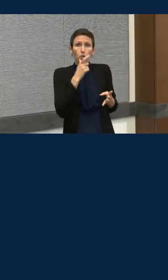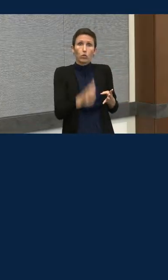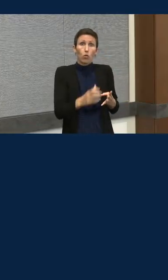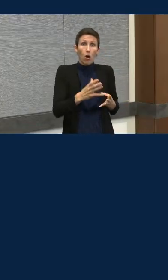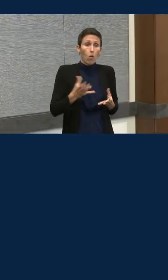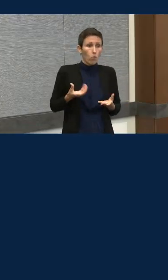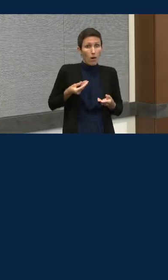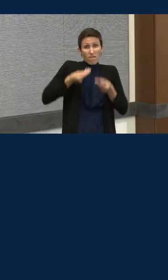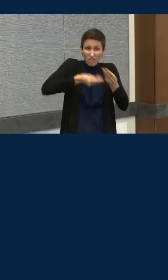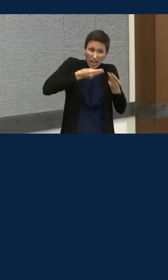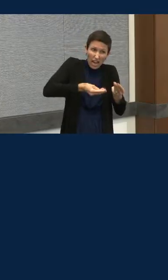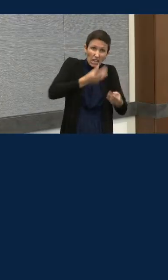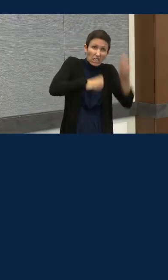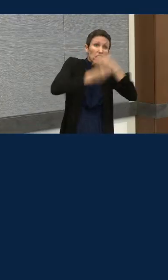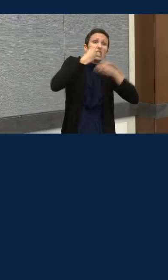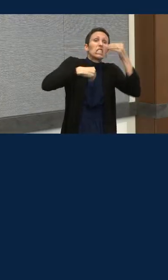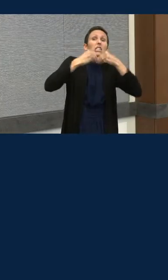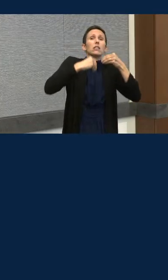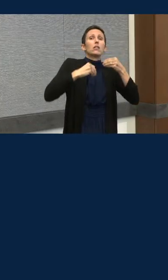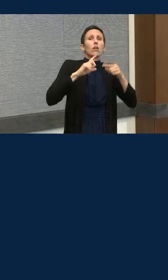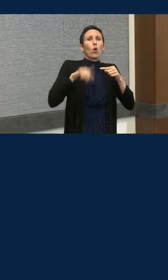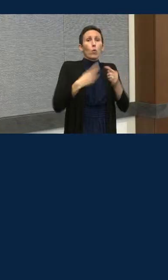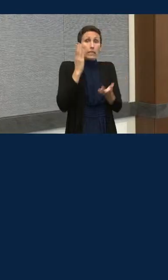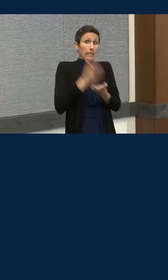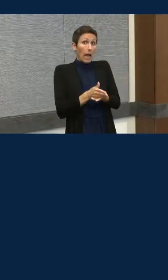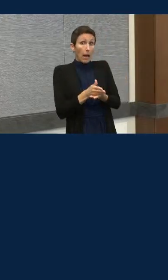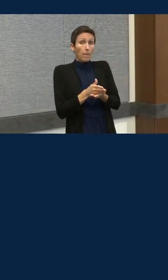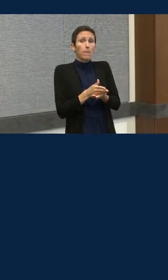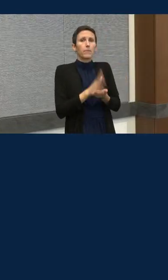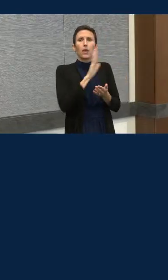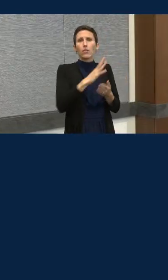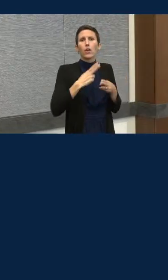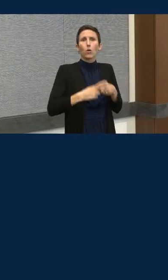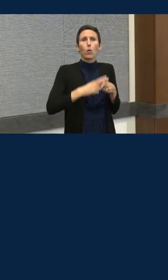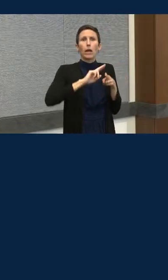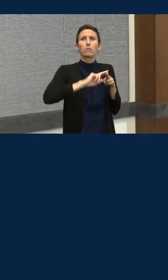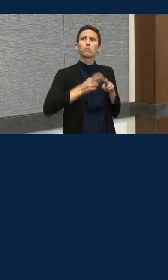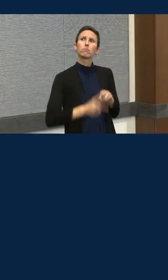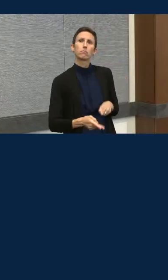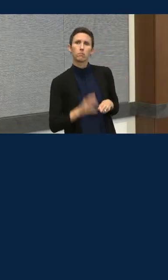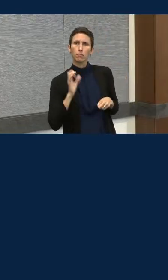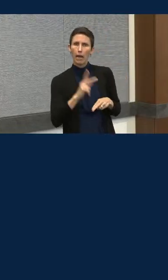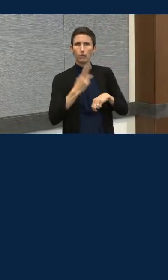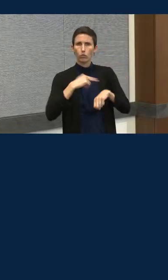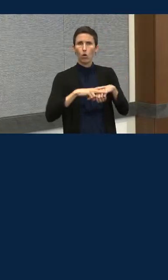rapidly went back to their old weight naturally. So we are